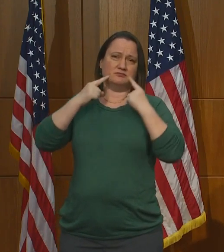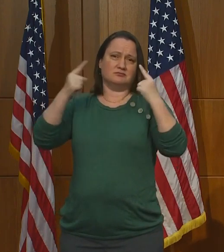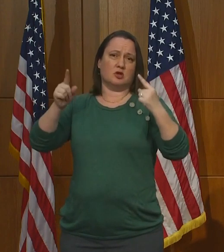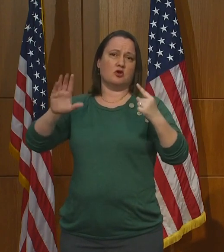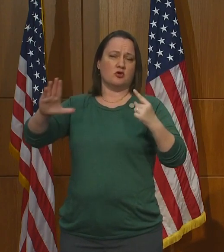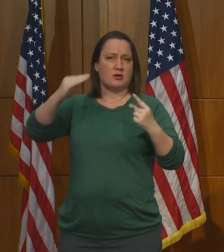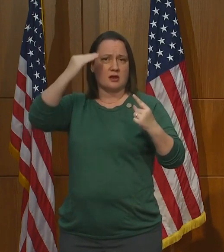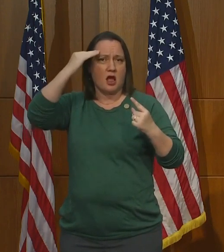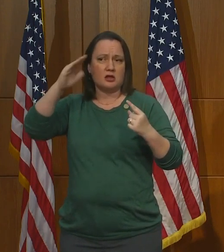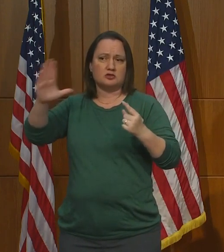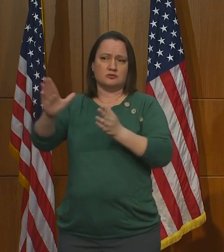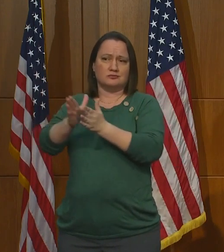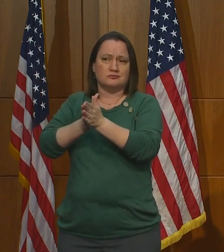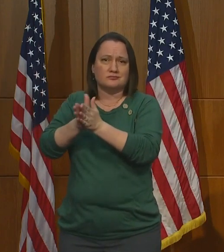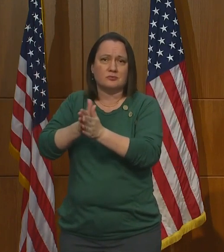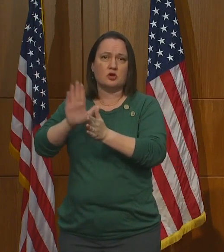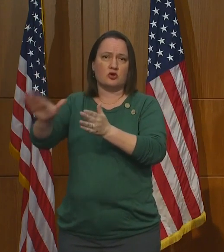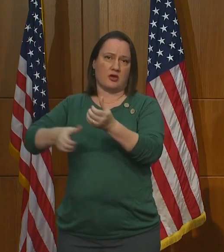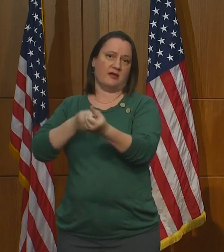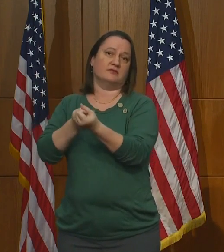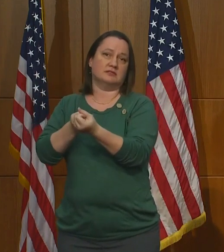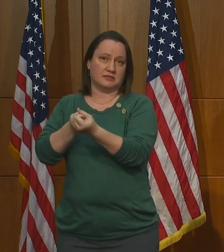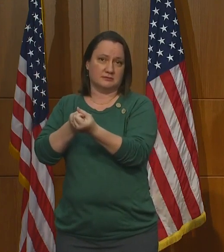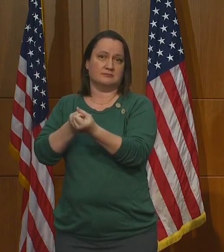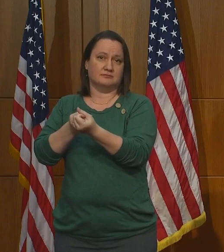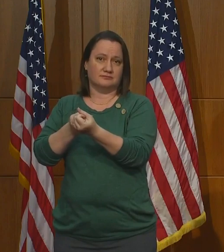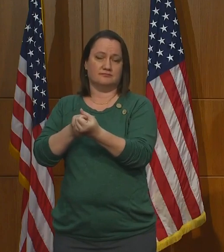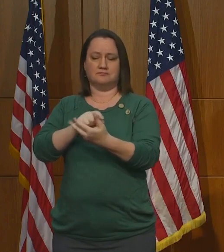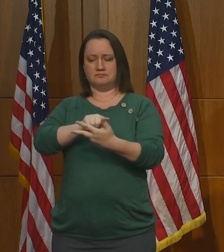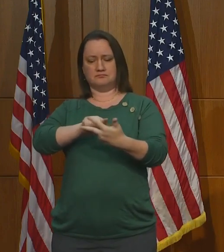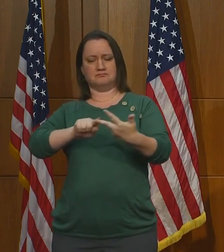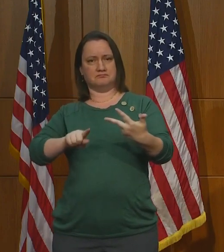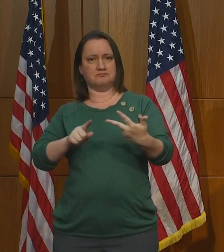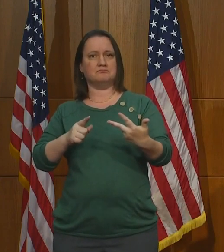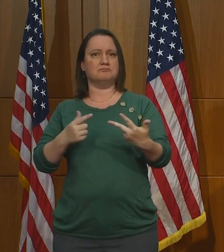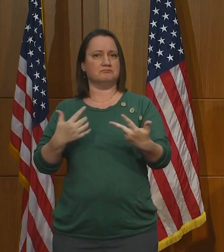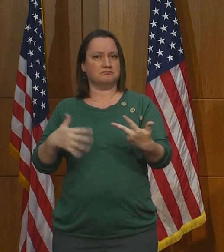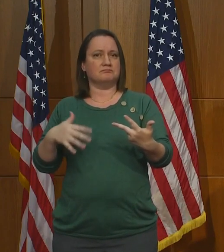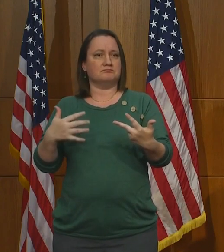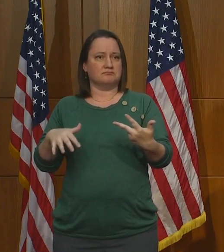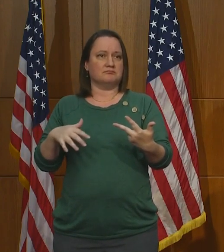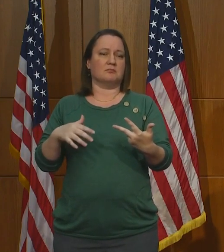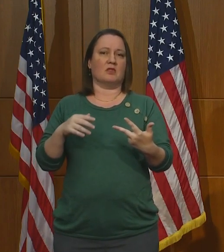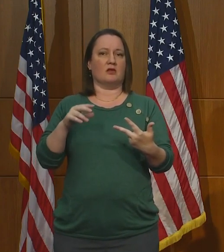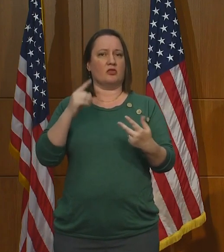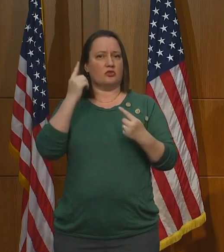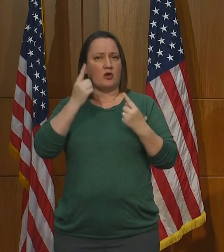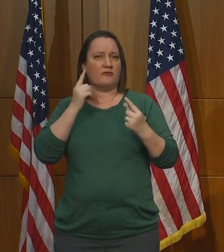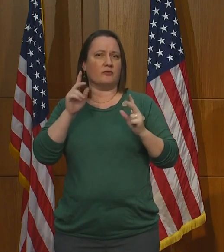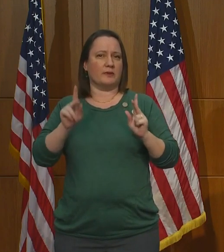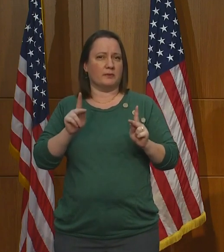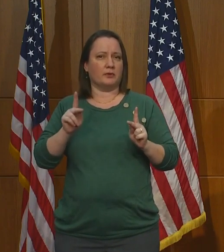KNOWN FOR HER TREMENDOUS KNOWLEDGE PASSION AND ADVOCATES.